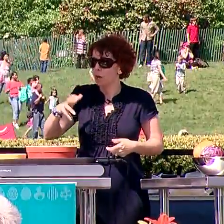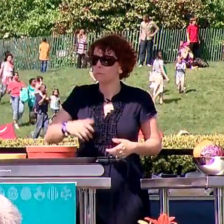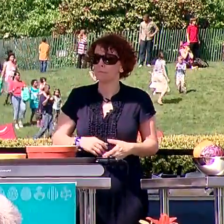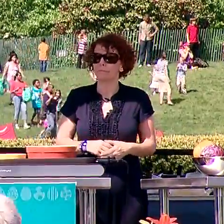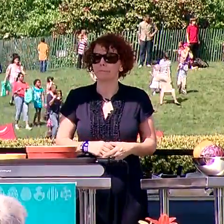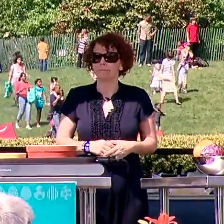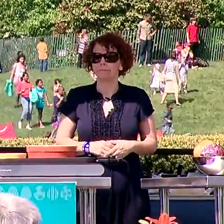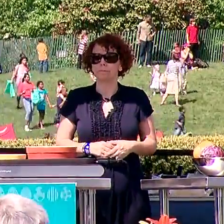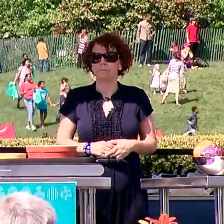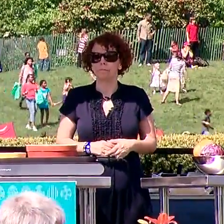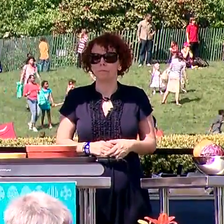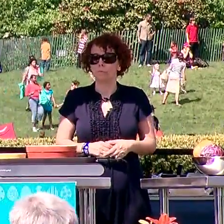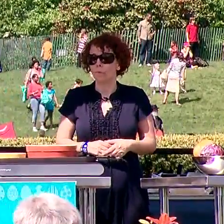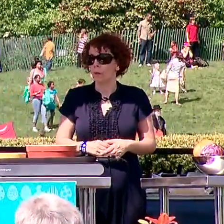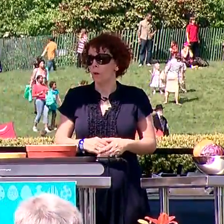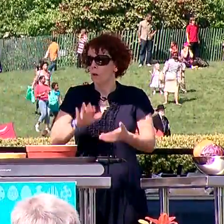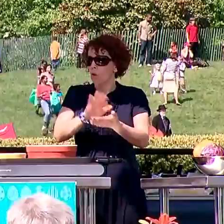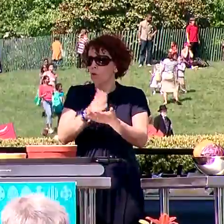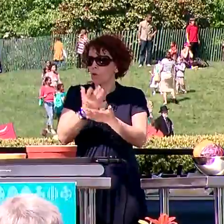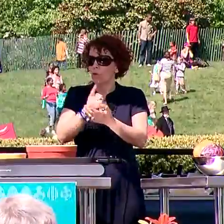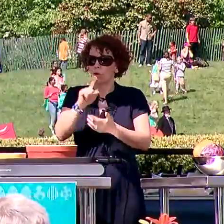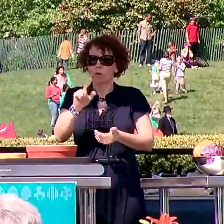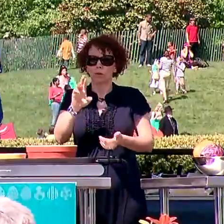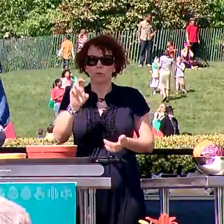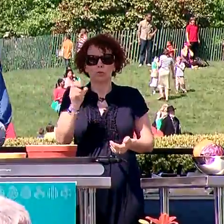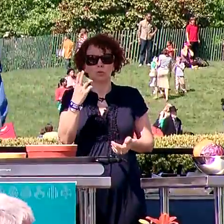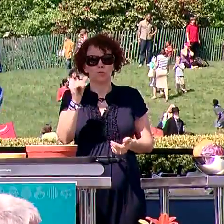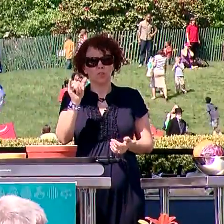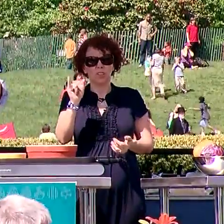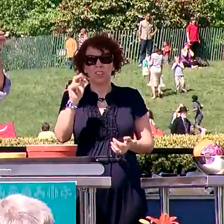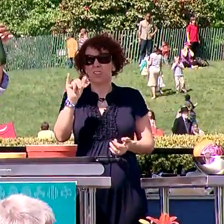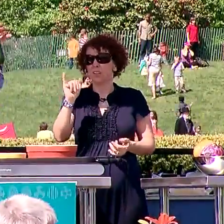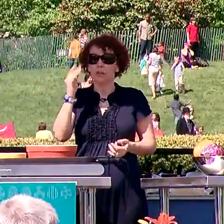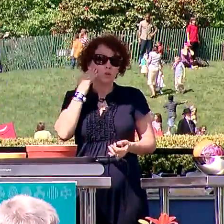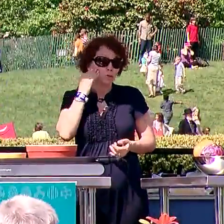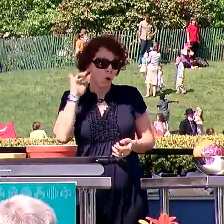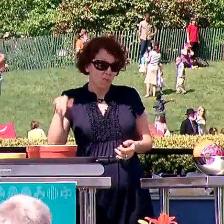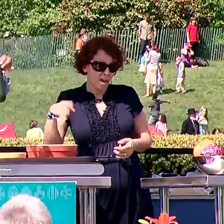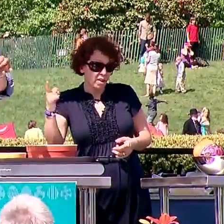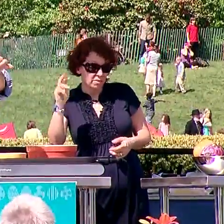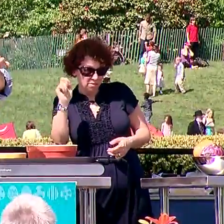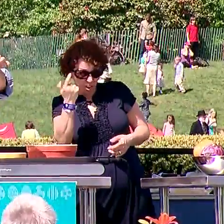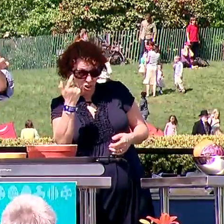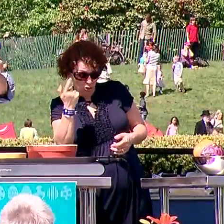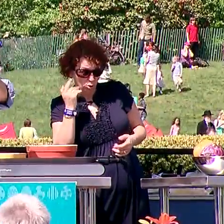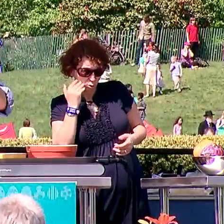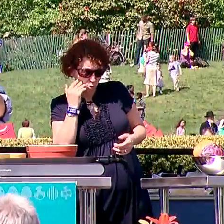And then I'm going to cook the zucchini while that gets hot. So you all know the zucchini, right? You know zucchini?